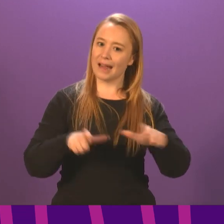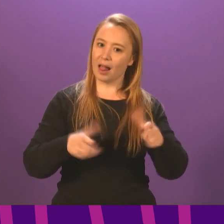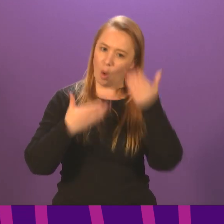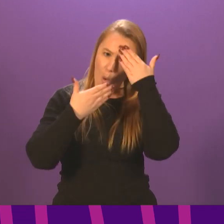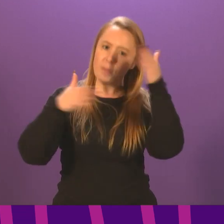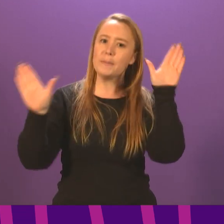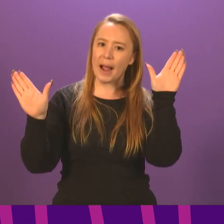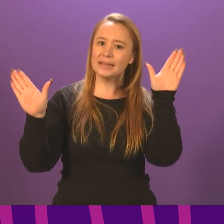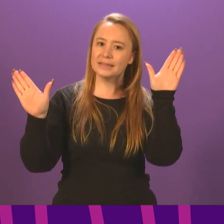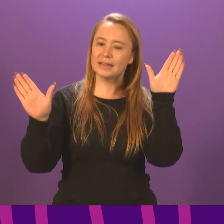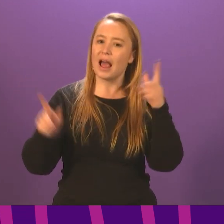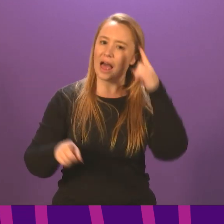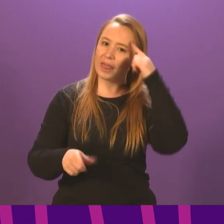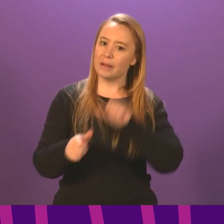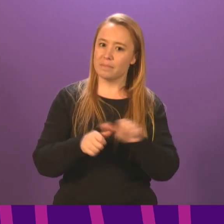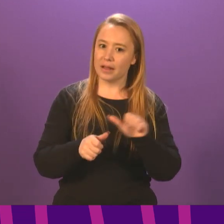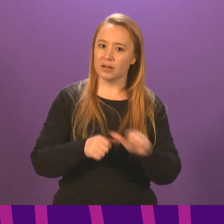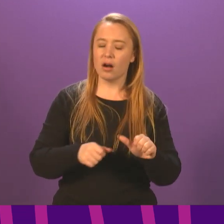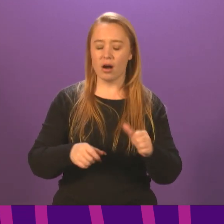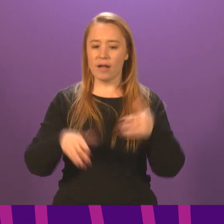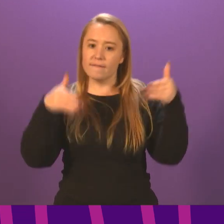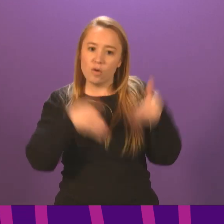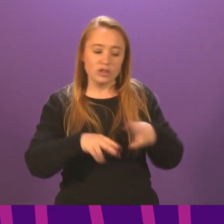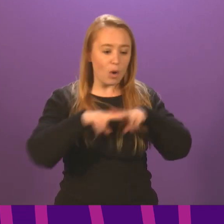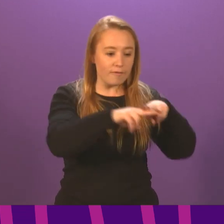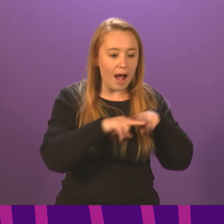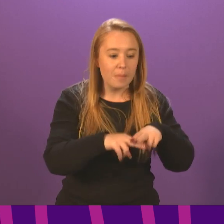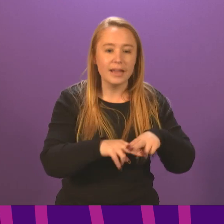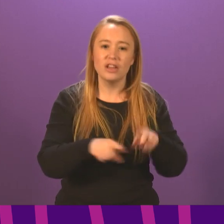that discussion across the four nations, given family patterns across the United Kingdom,